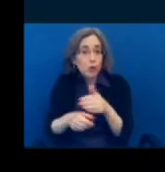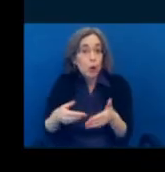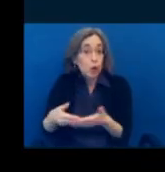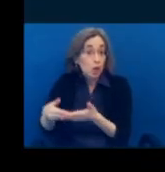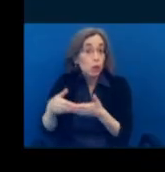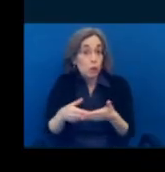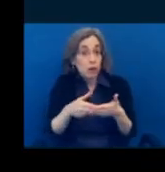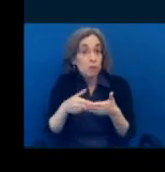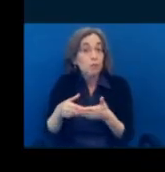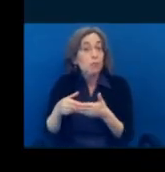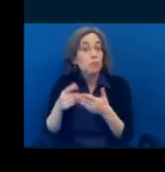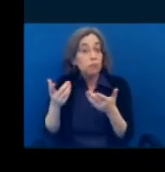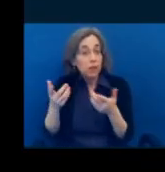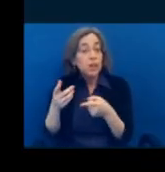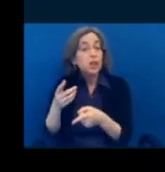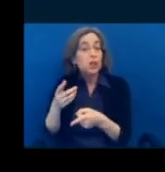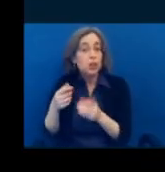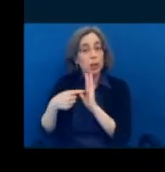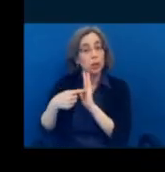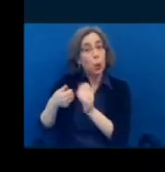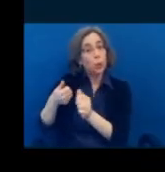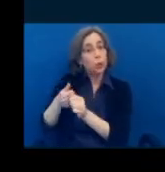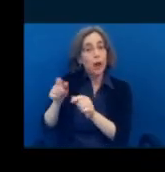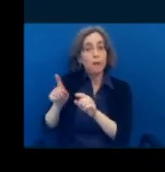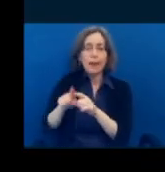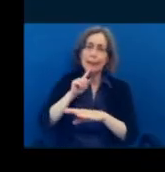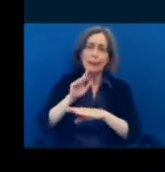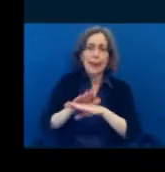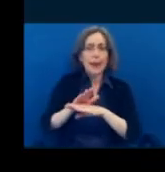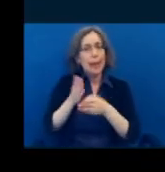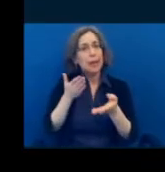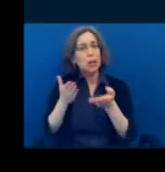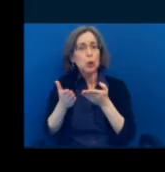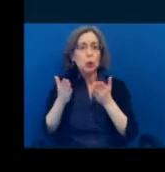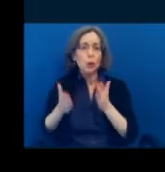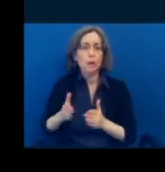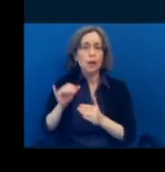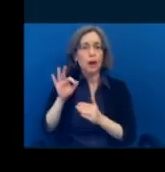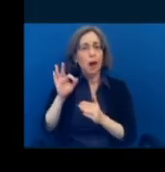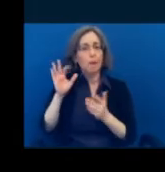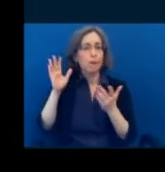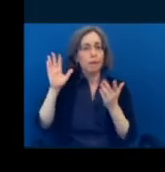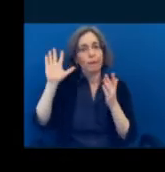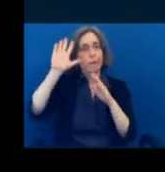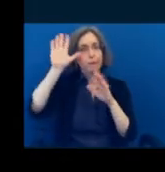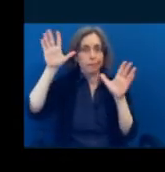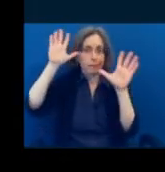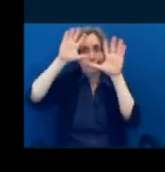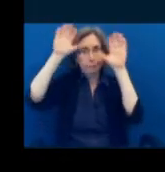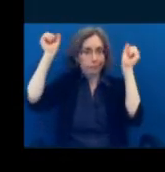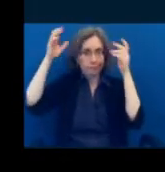SHE POSITS HERSELF AS A DEDICATED SERVE ABT OF THE STATE STRESSING THE IMPORTANCE OF SAFE FREG PREGNANCY AND DELIVERY OF THE BENEFIT OF THE FRENCH